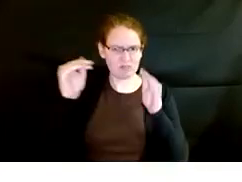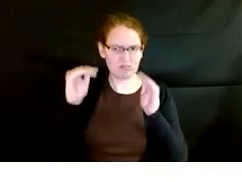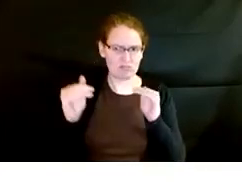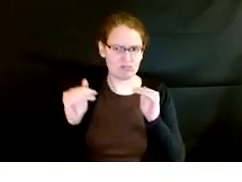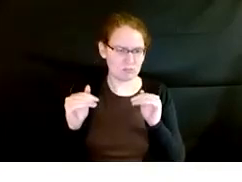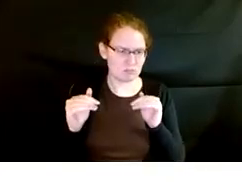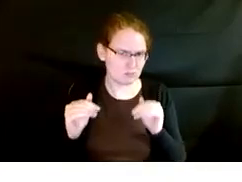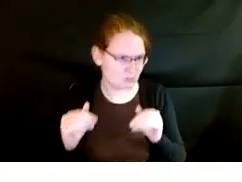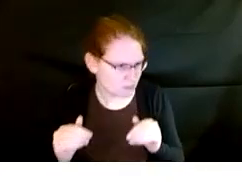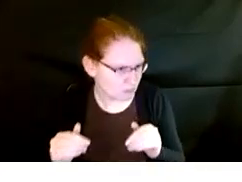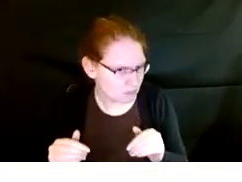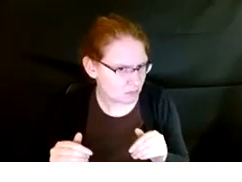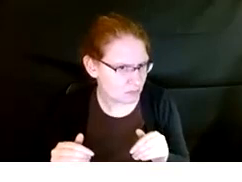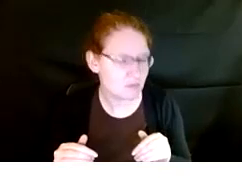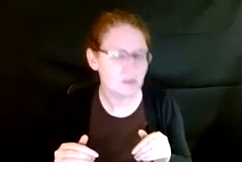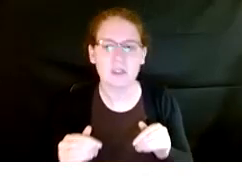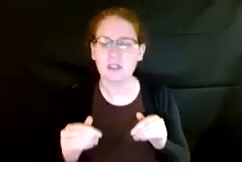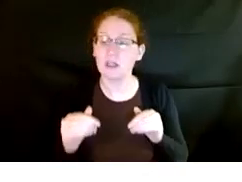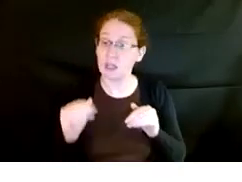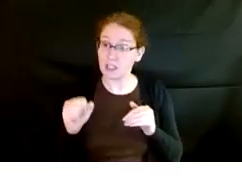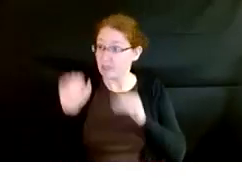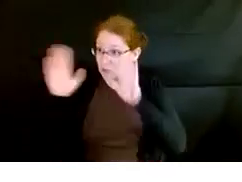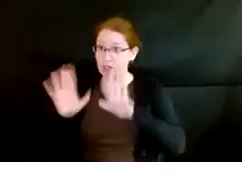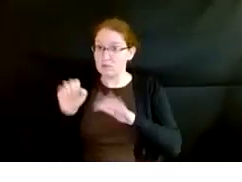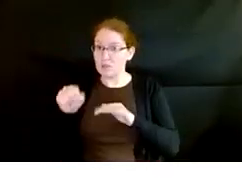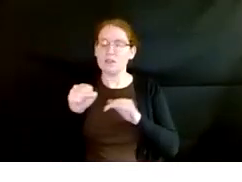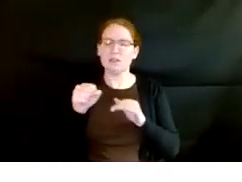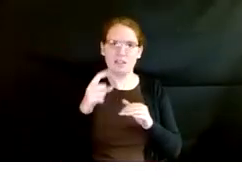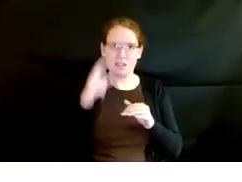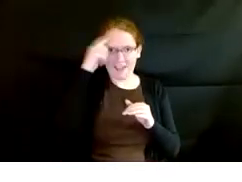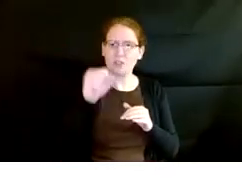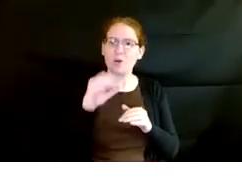but we can do that... that's a great point yeah, yeah this is this is Martie.. I think, I think I can